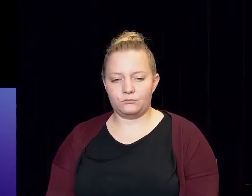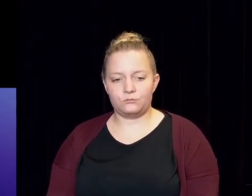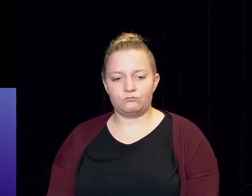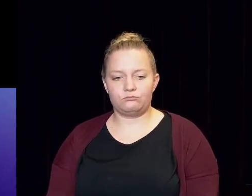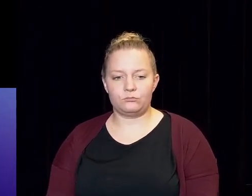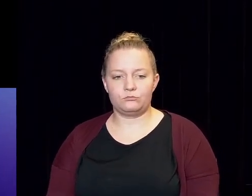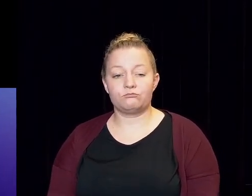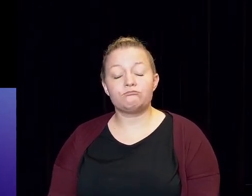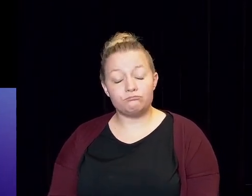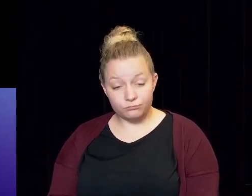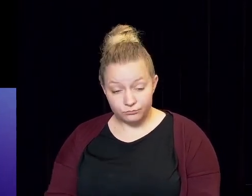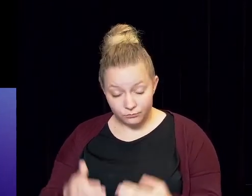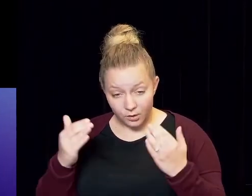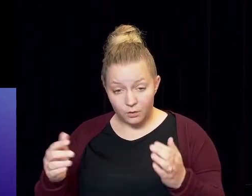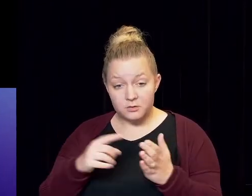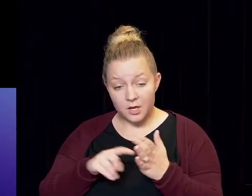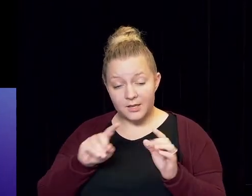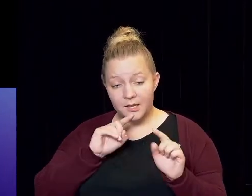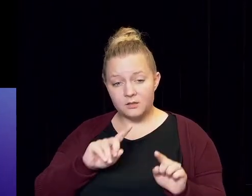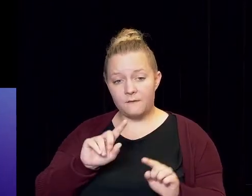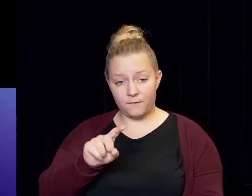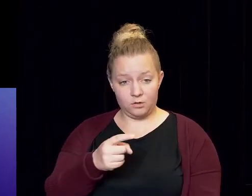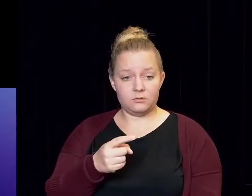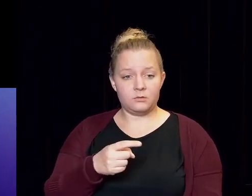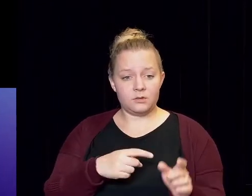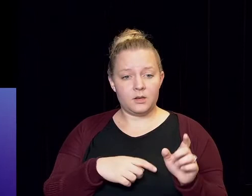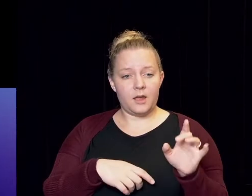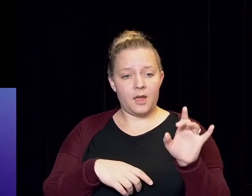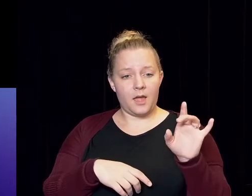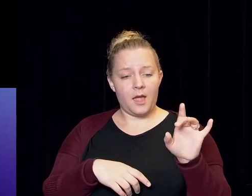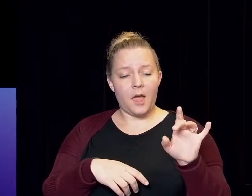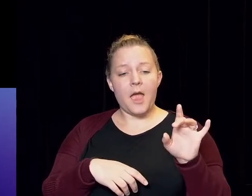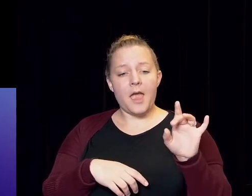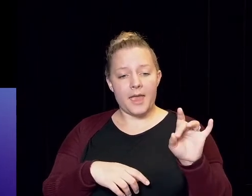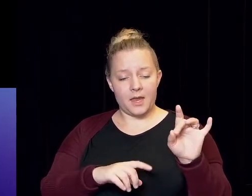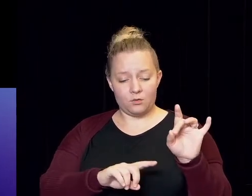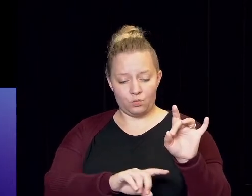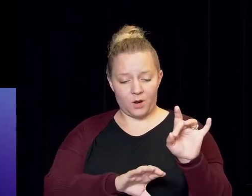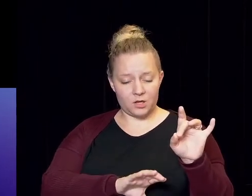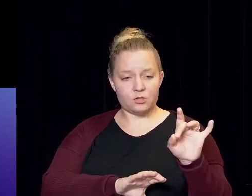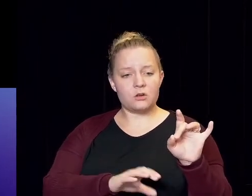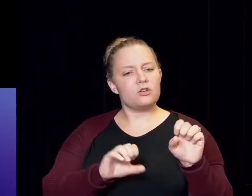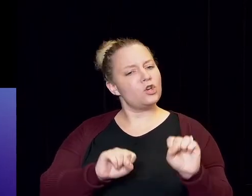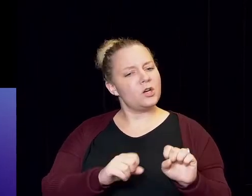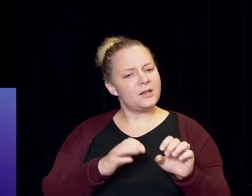Okay, check your answers here. The first one, 8/100. I could have simplified that fraction